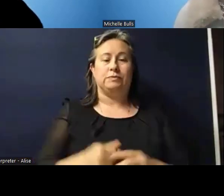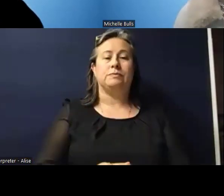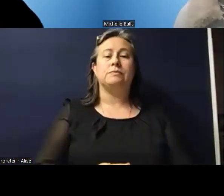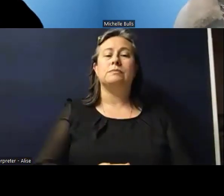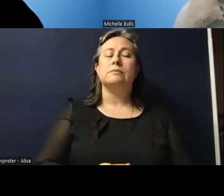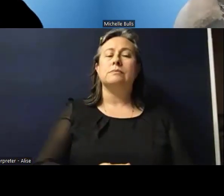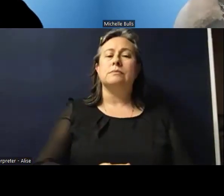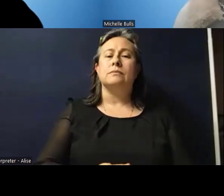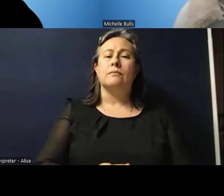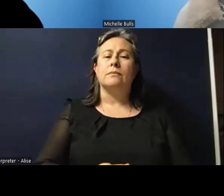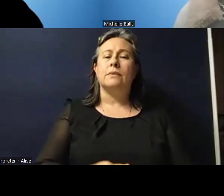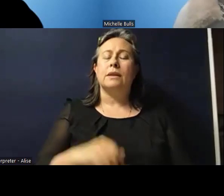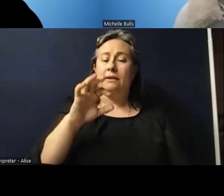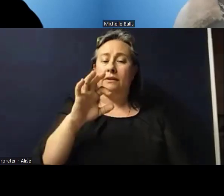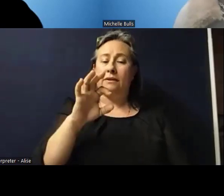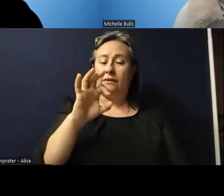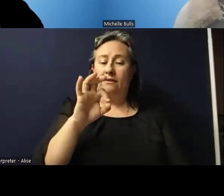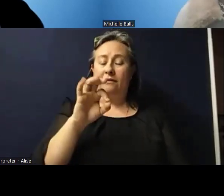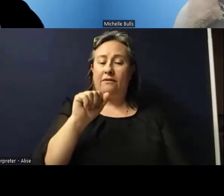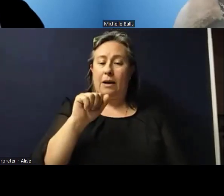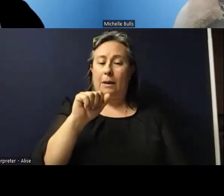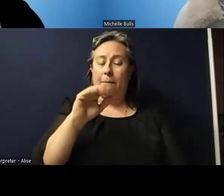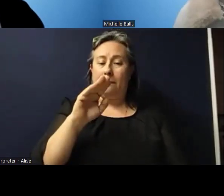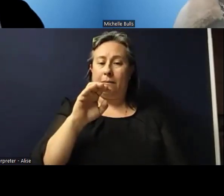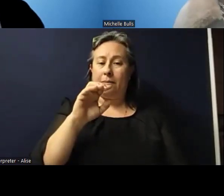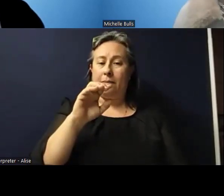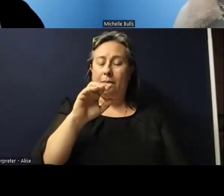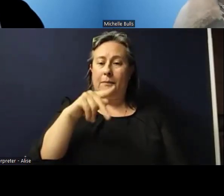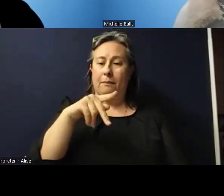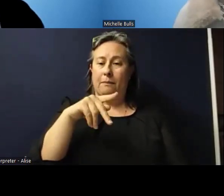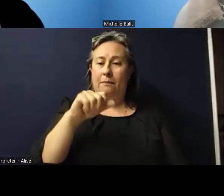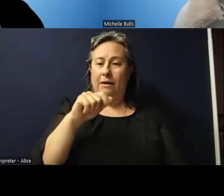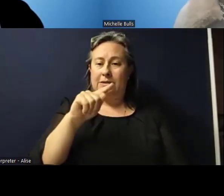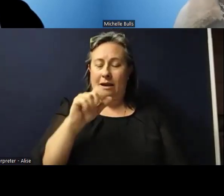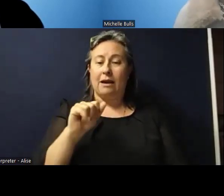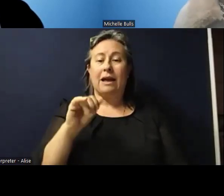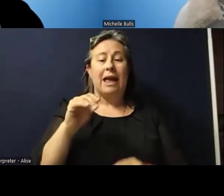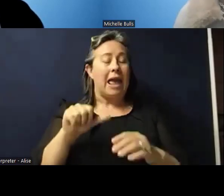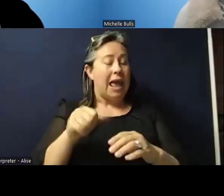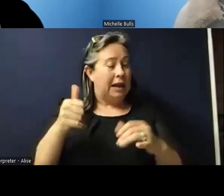The FFATA requirements apply to any subaward that crosses that $30,000 threshold.